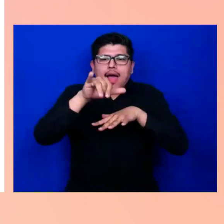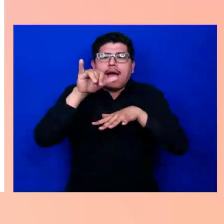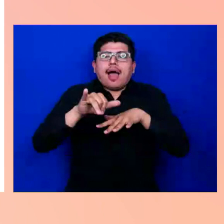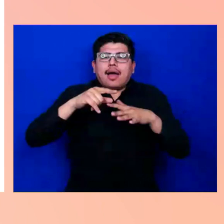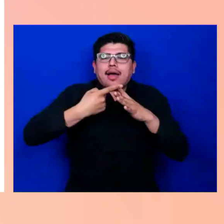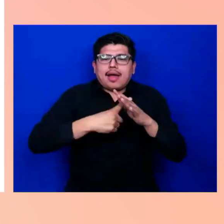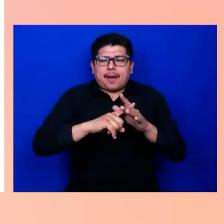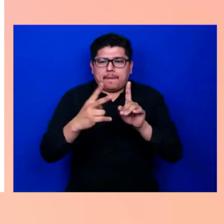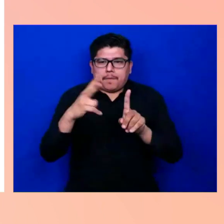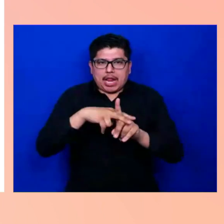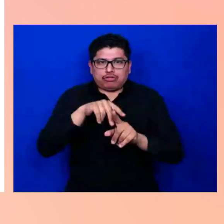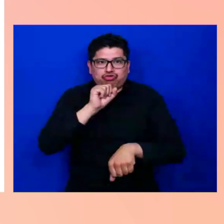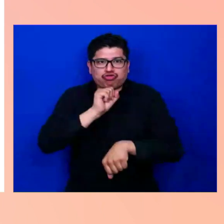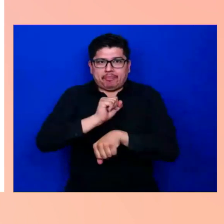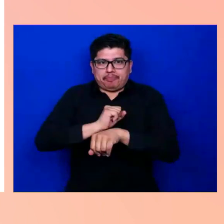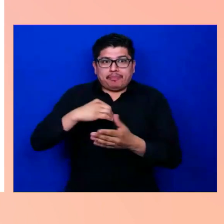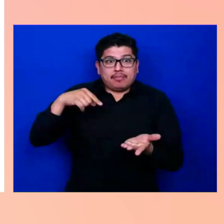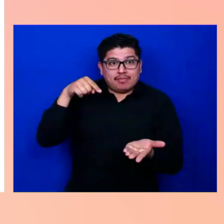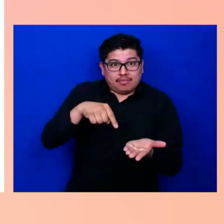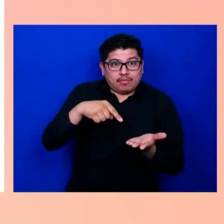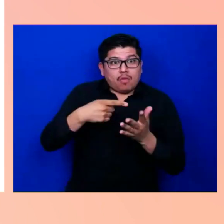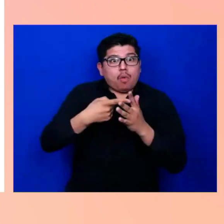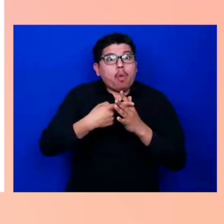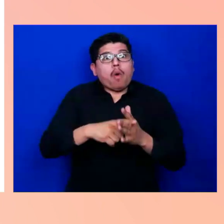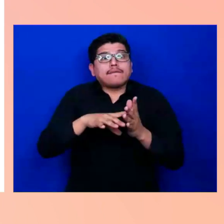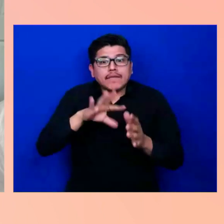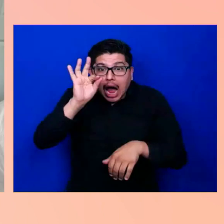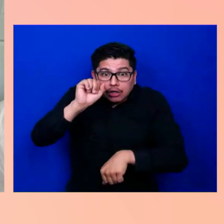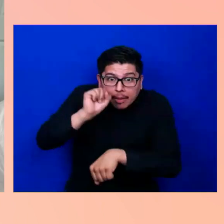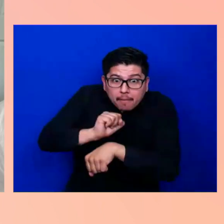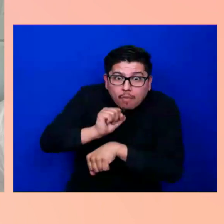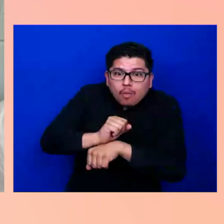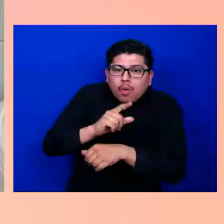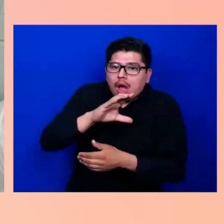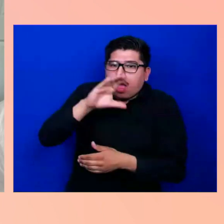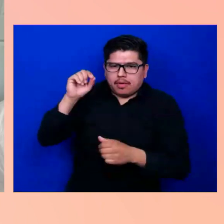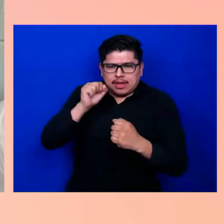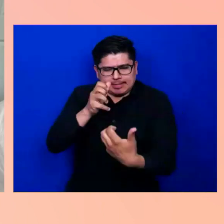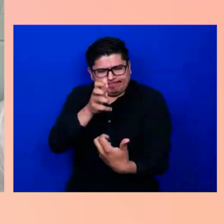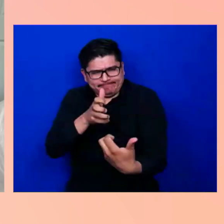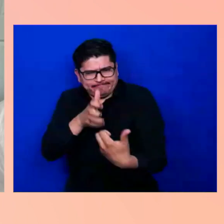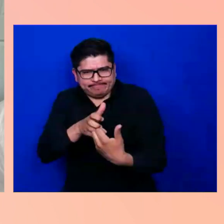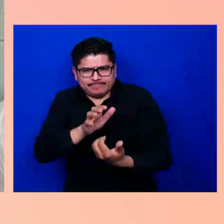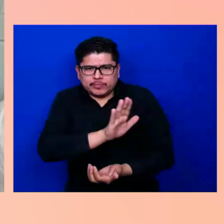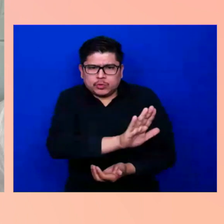companies can actually accommodate their divergence. Leading companies, on the other hand,